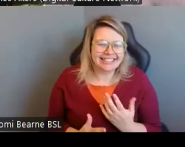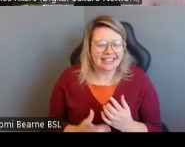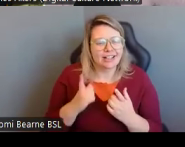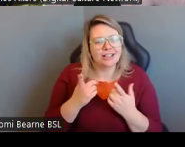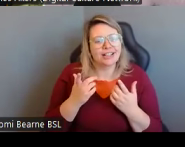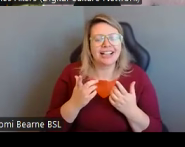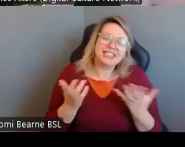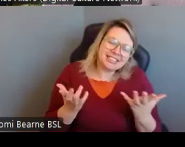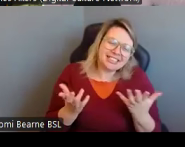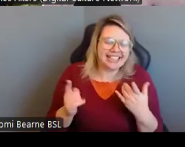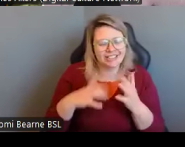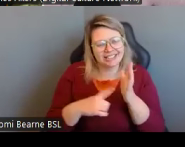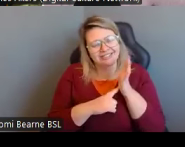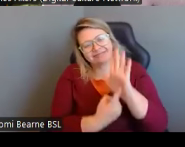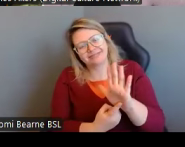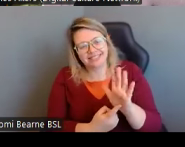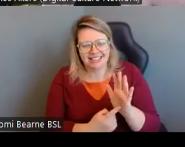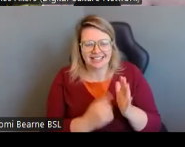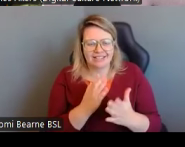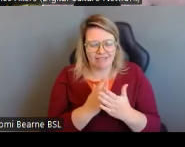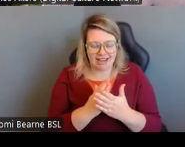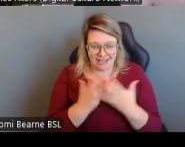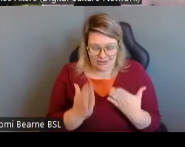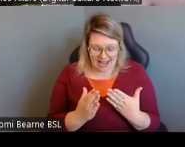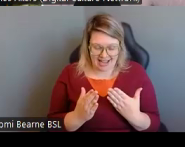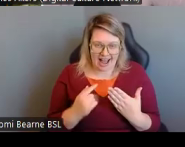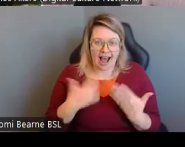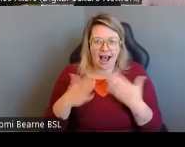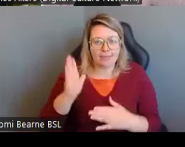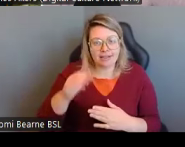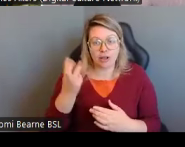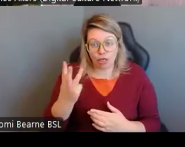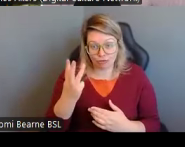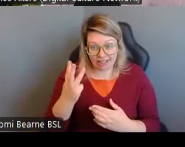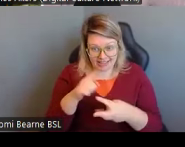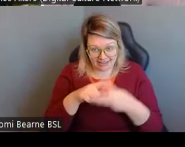Just to say that the three points we talked about today. As I say, we're going to share the recording of this.